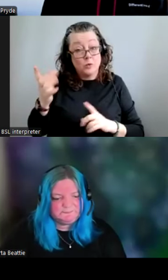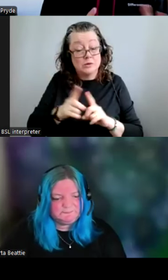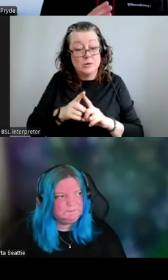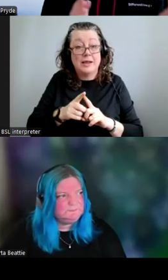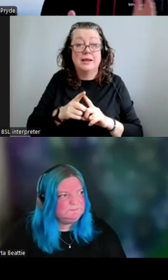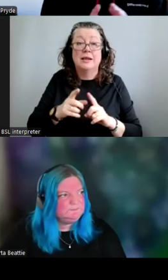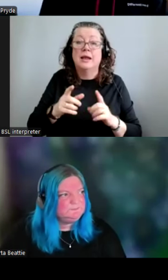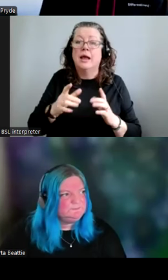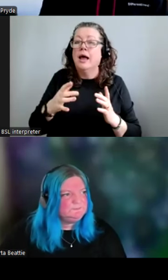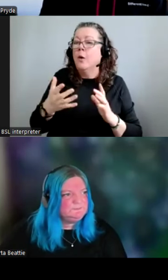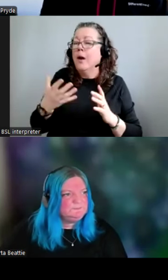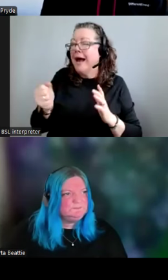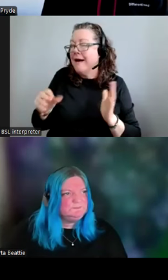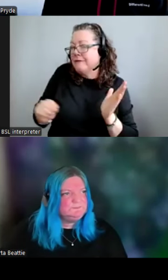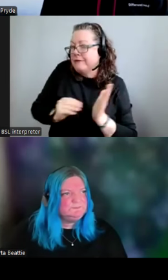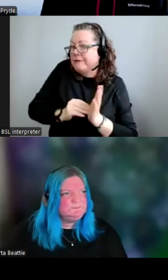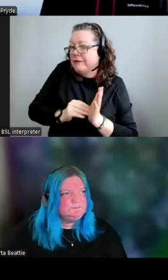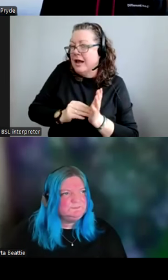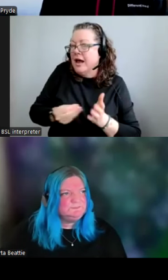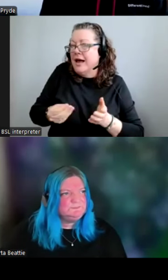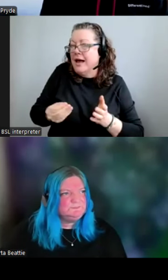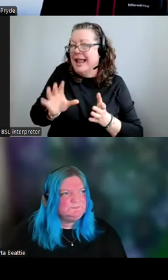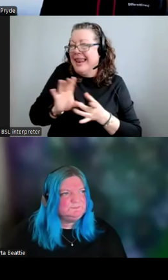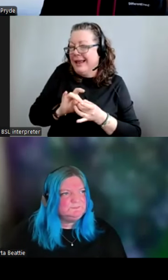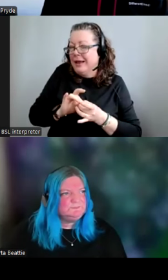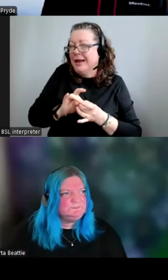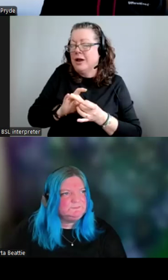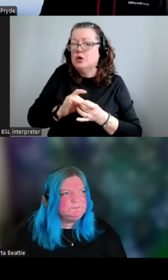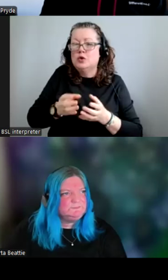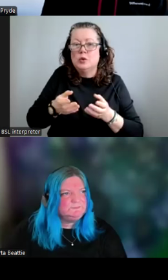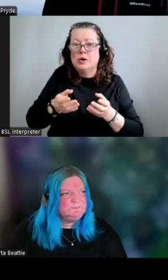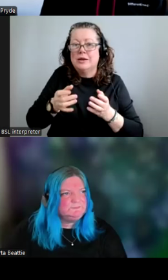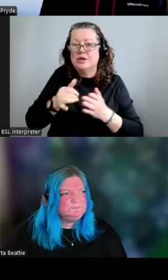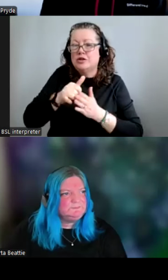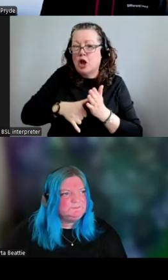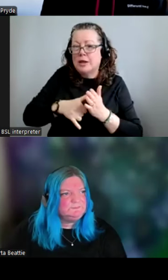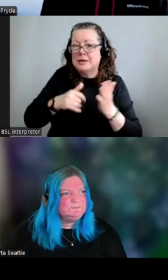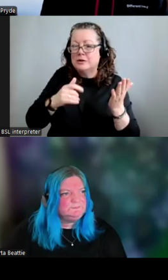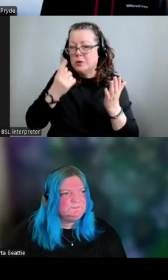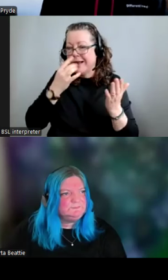You can cross-check against that to make sure that you've got the correct elements on your page. You can always check with an access audit as well